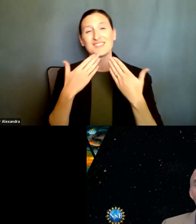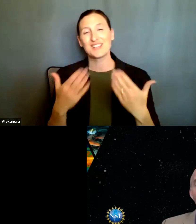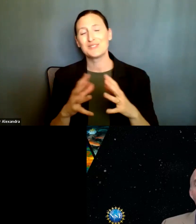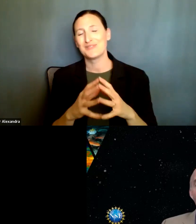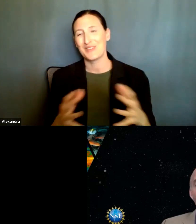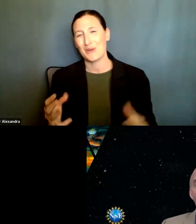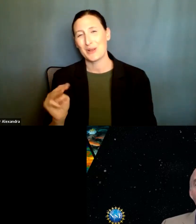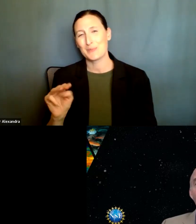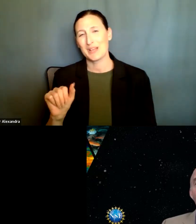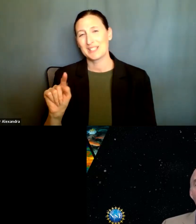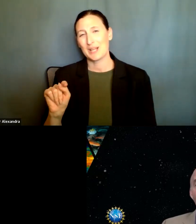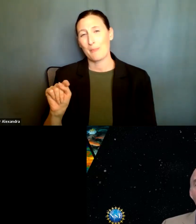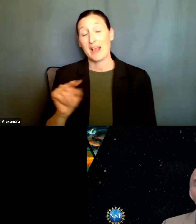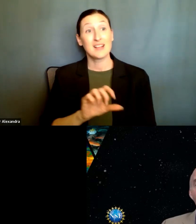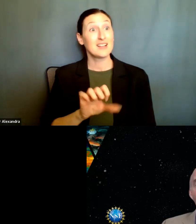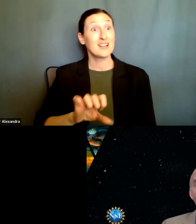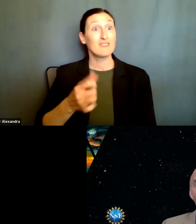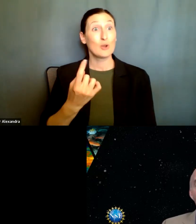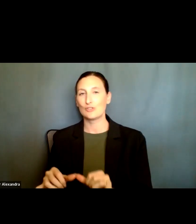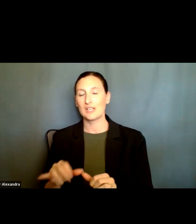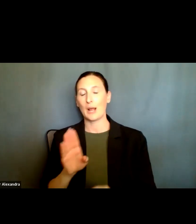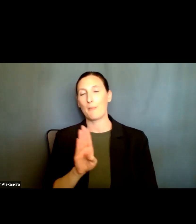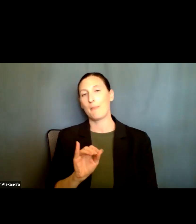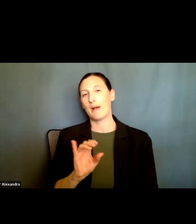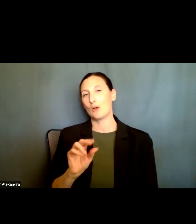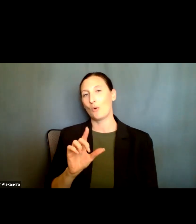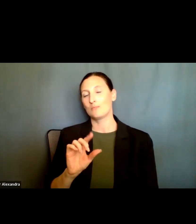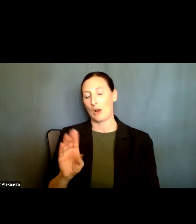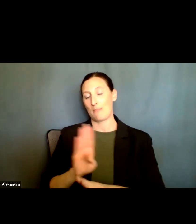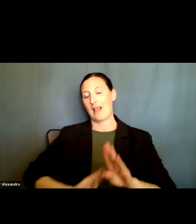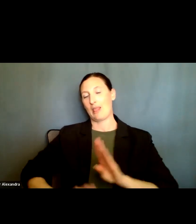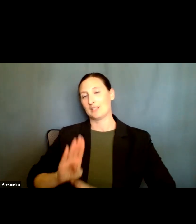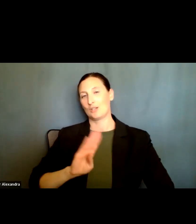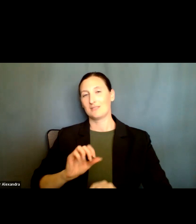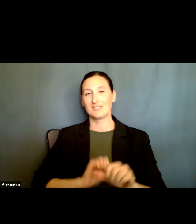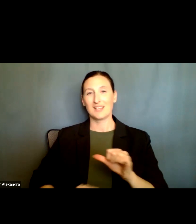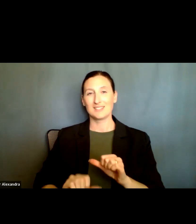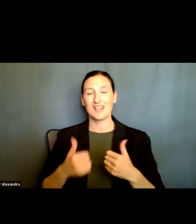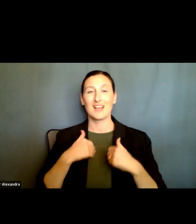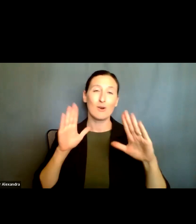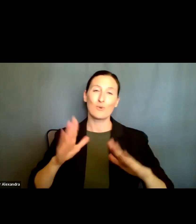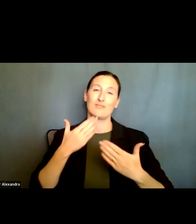Matt, and thank you to everyone for joining us today. I hope you'll have a wonderful day. Thank you again for joining us.